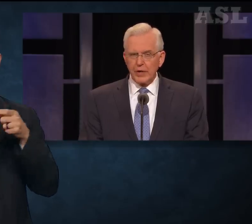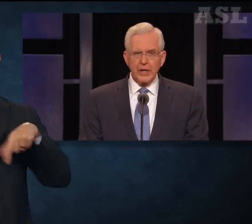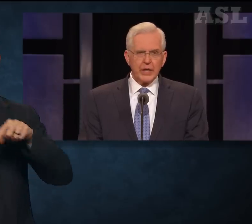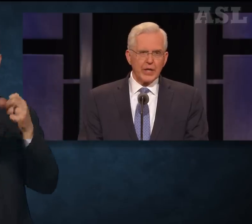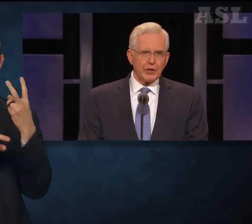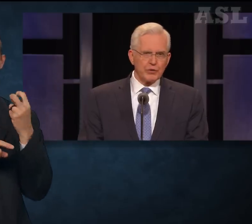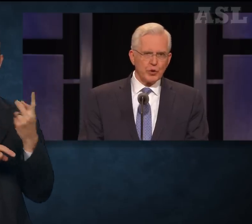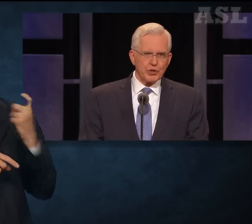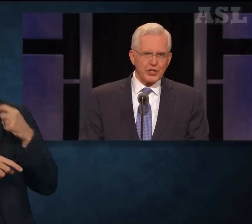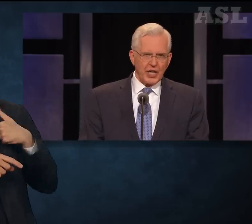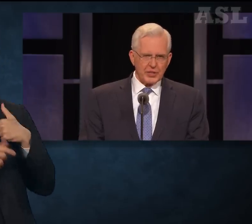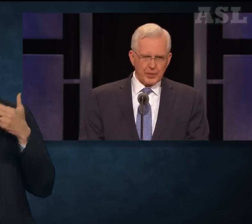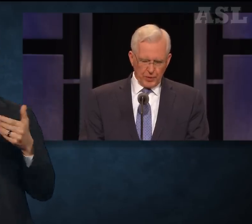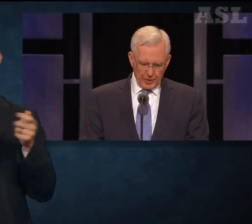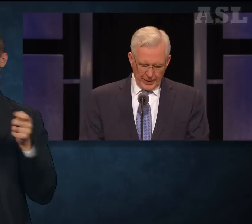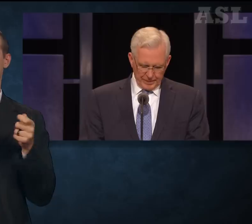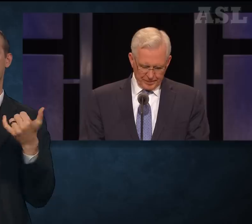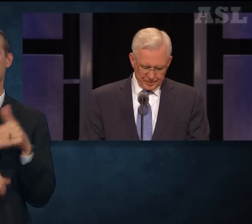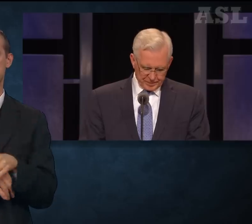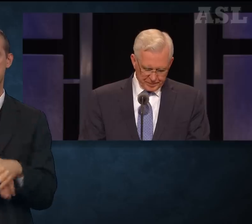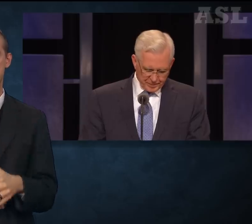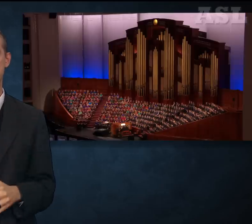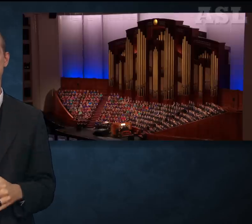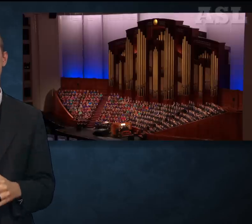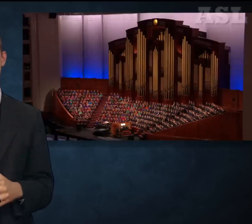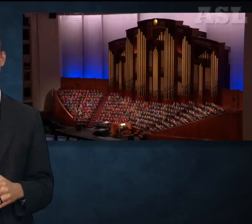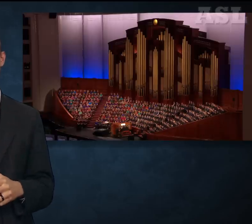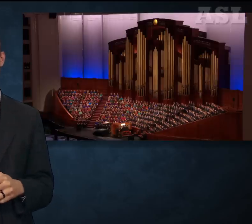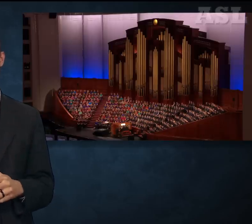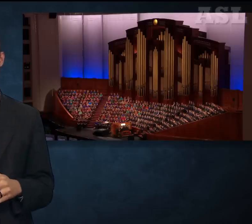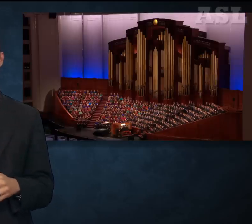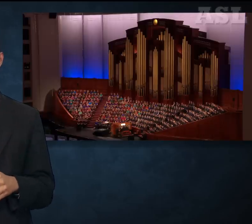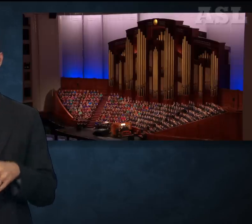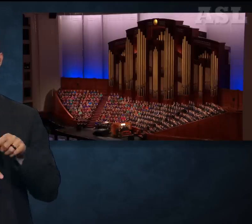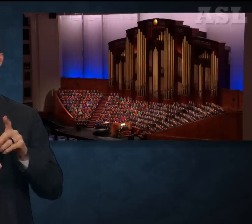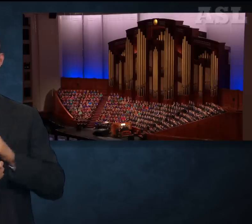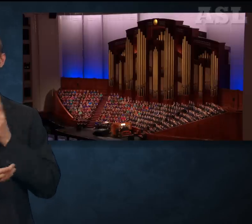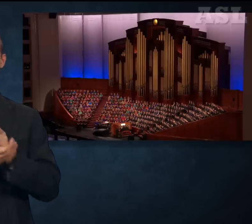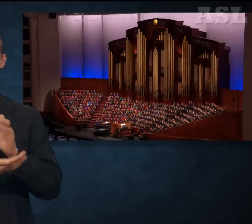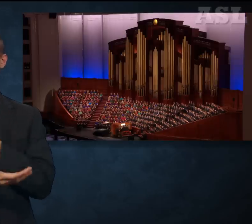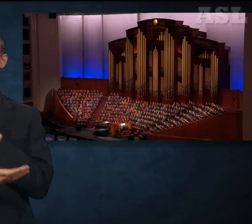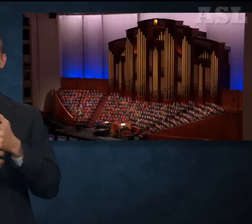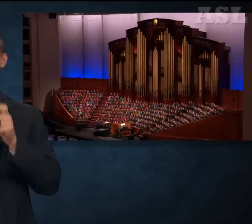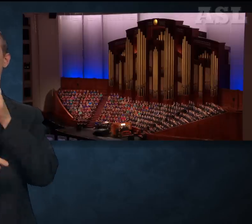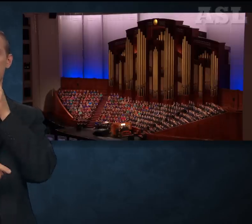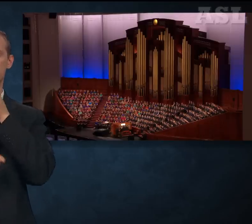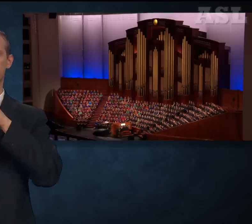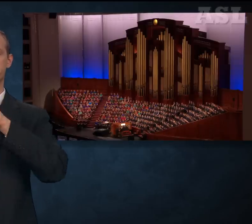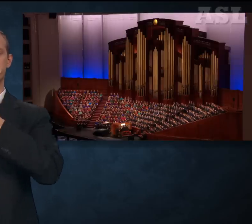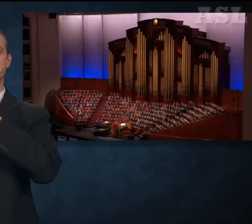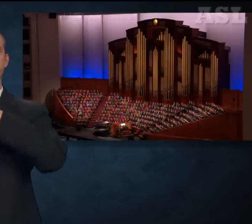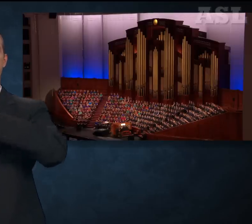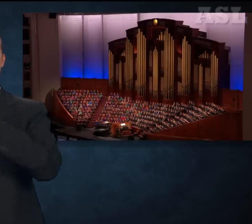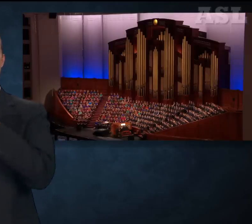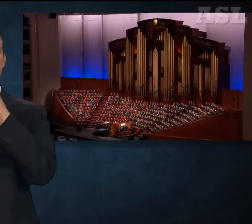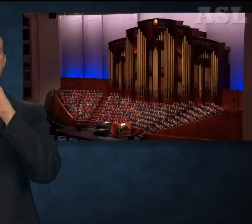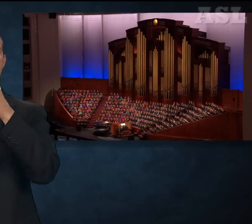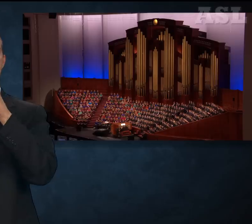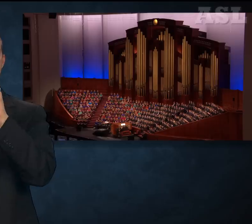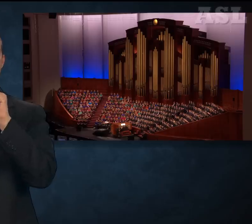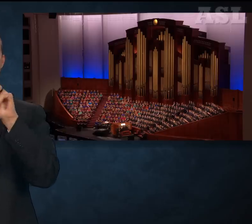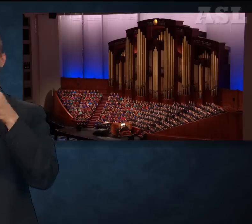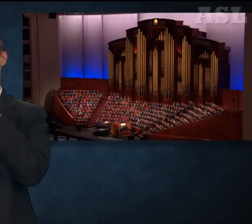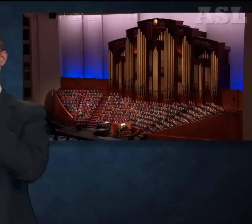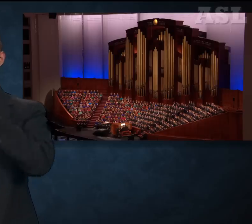ELDER CHRISTOFFERSON OF THE